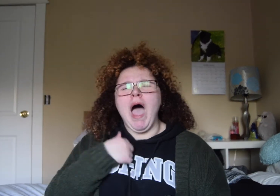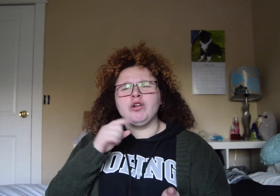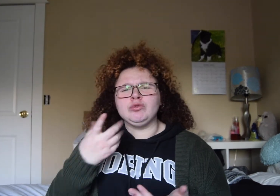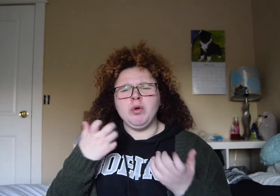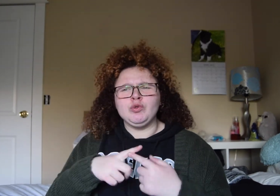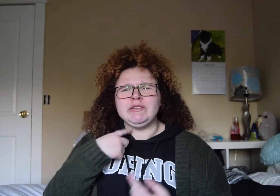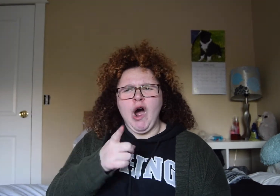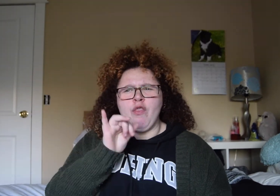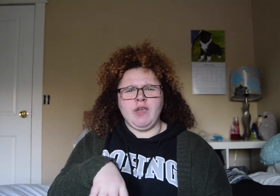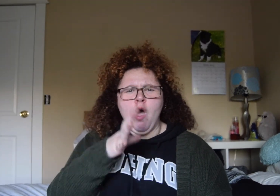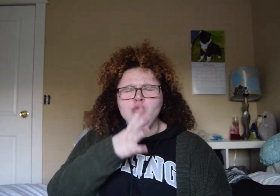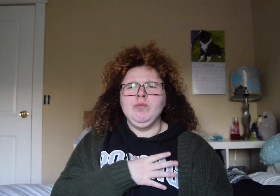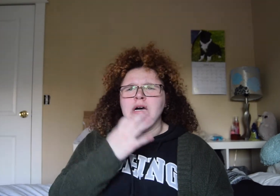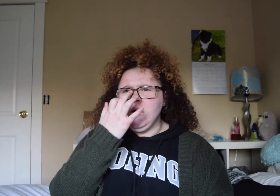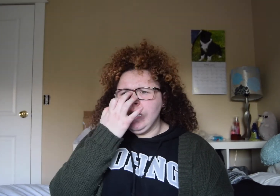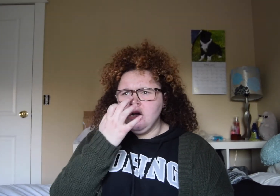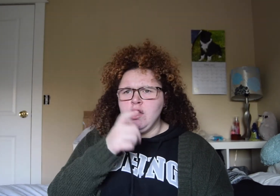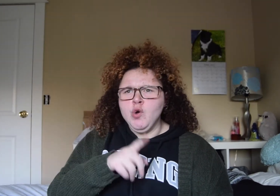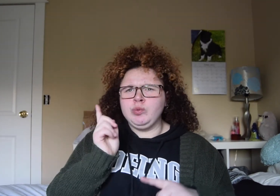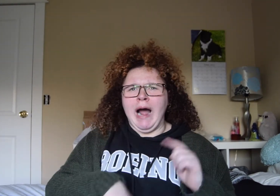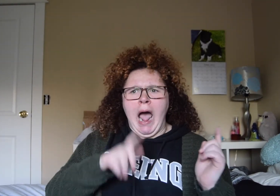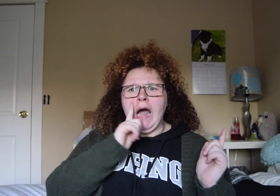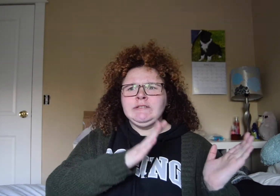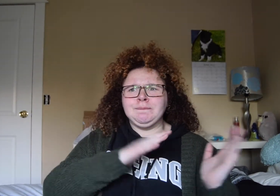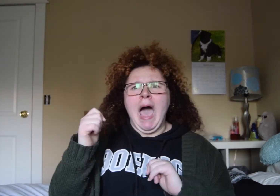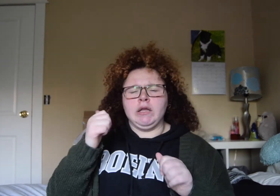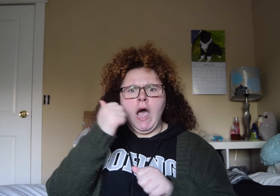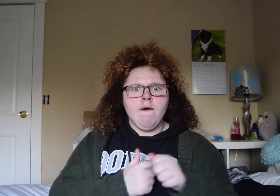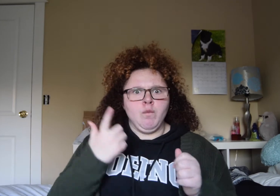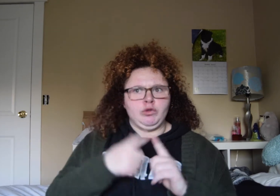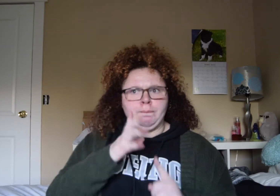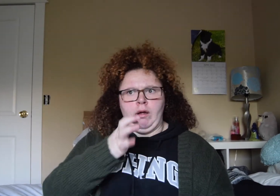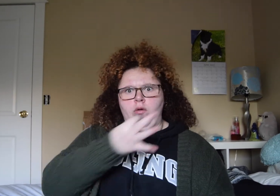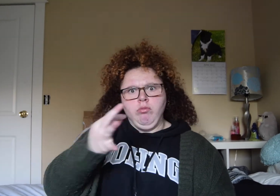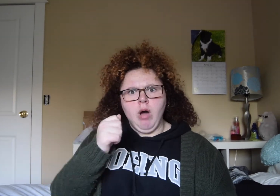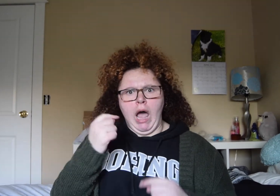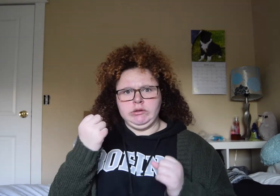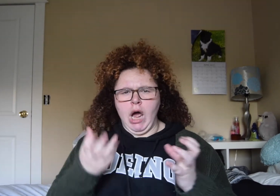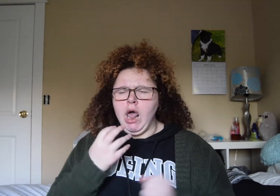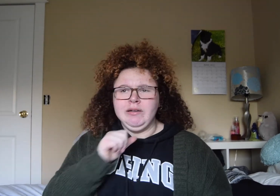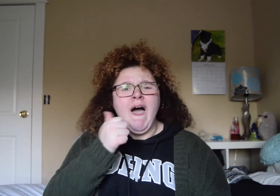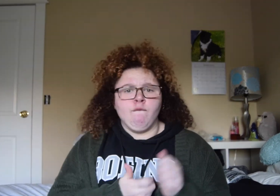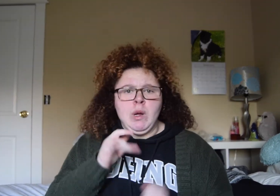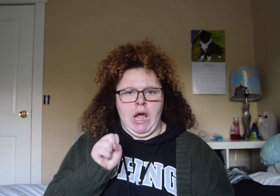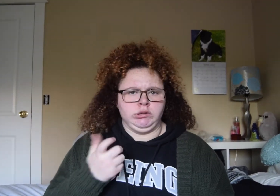I just wanted to tell the woman that you can't always expect to be fluent in sign language. Not everyone is